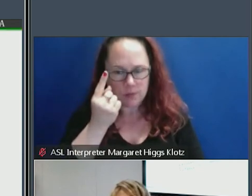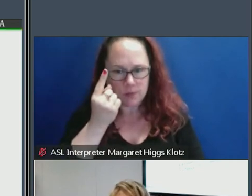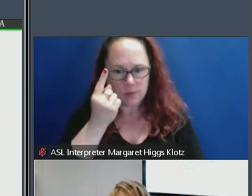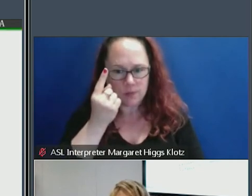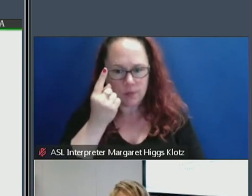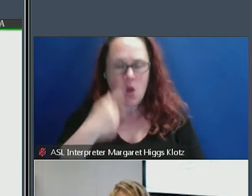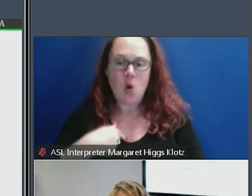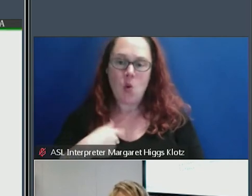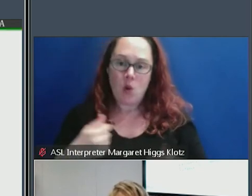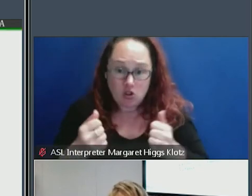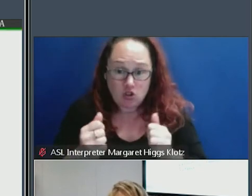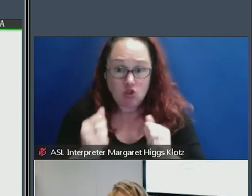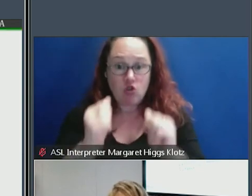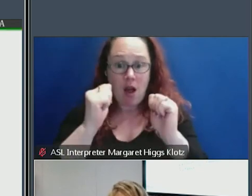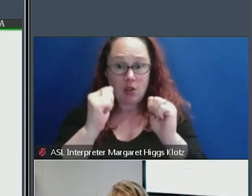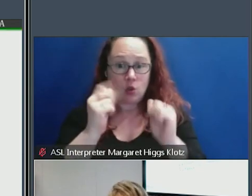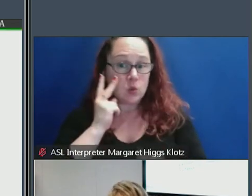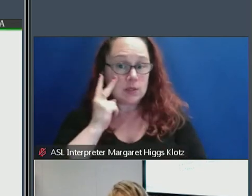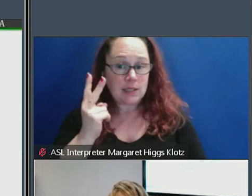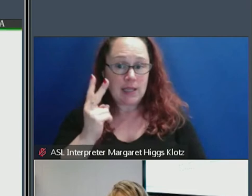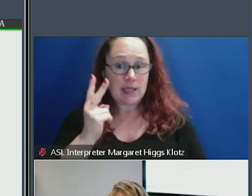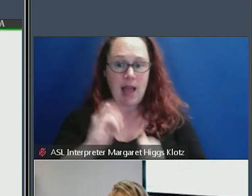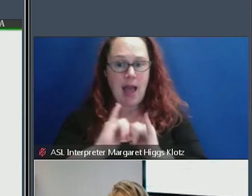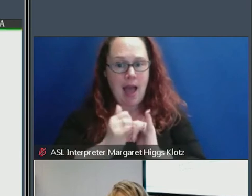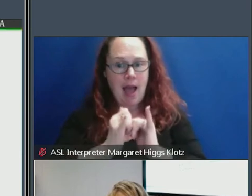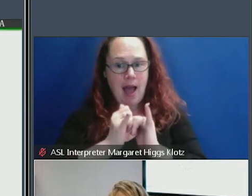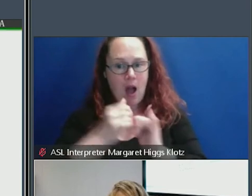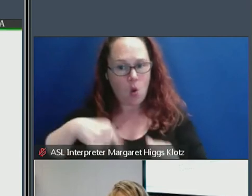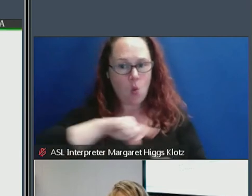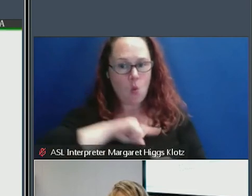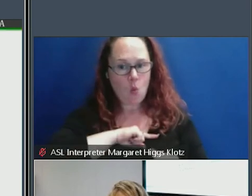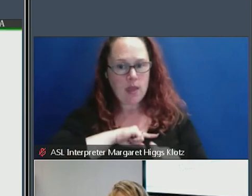to see what it is that we can do to either make this more